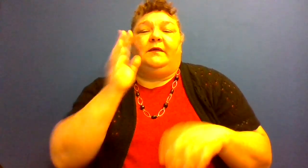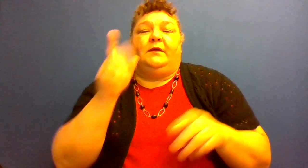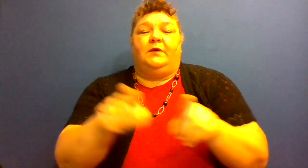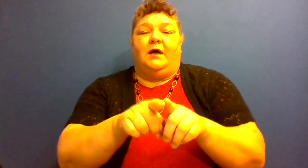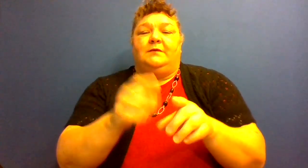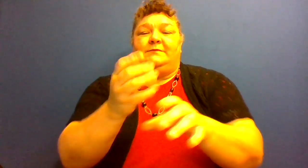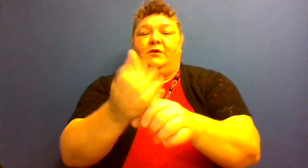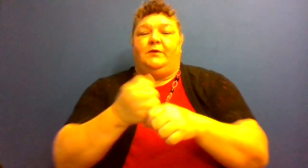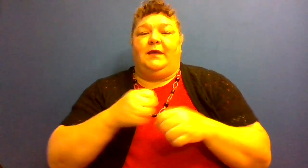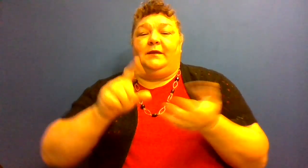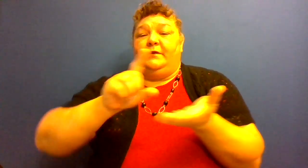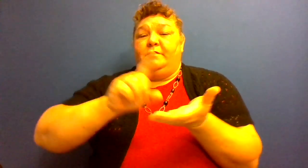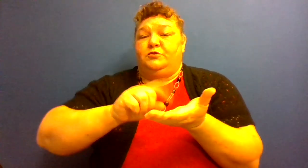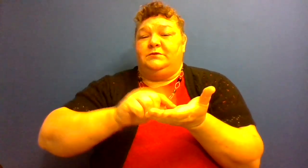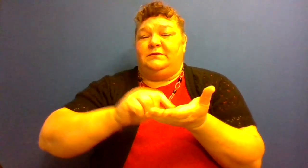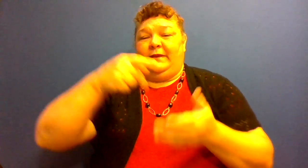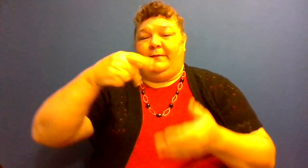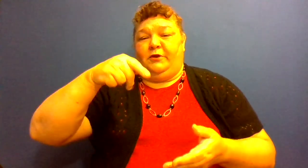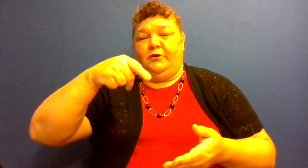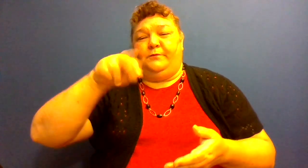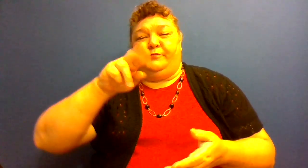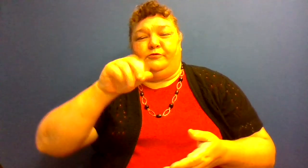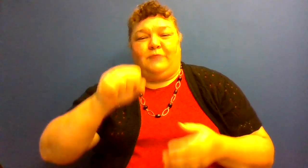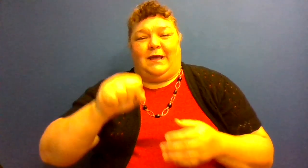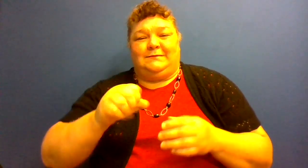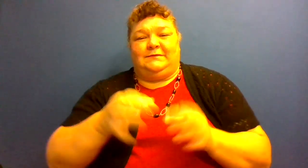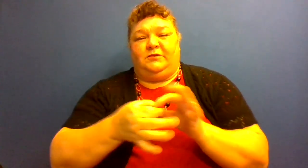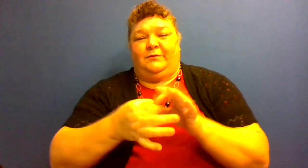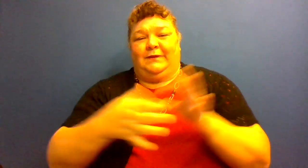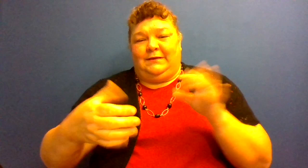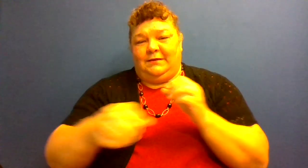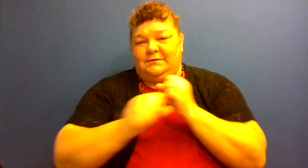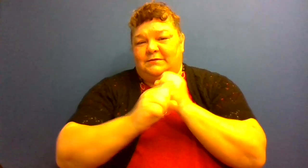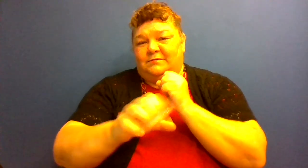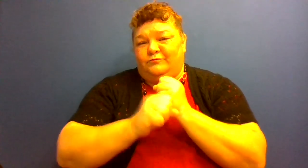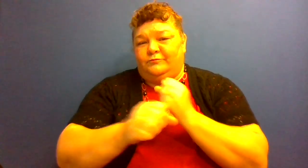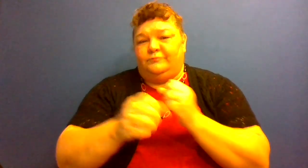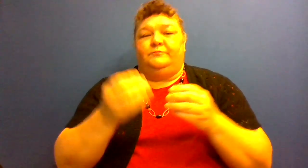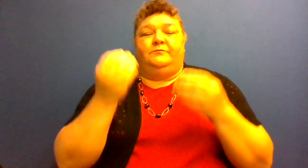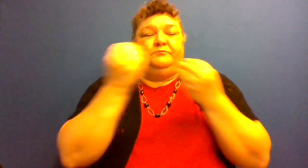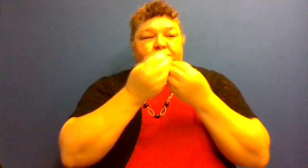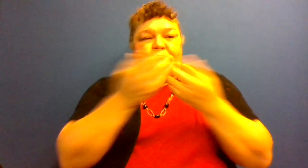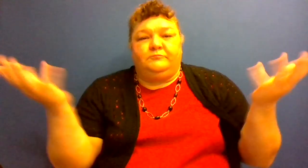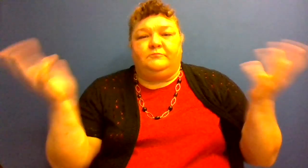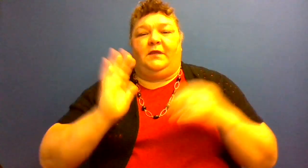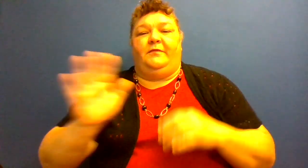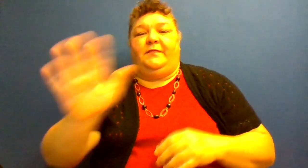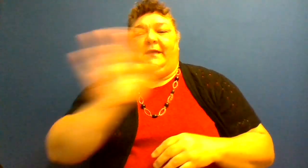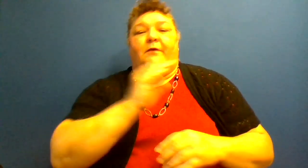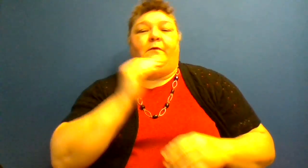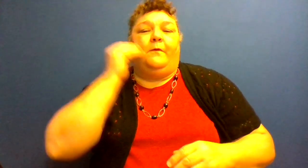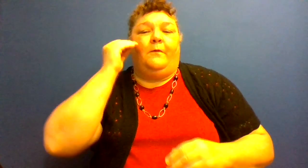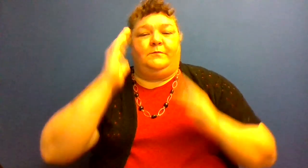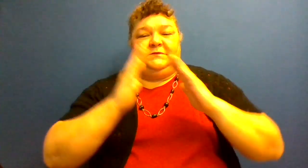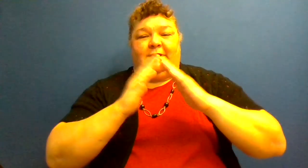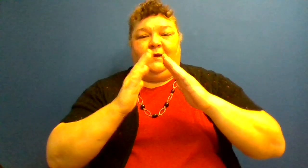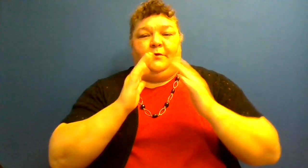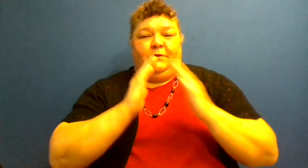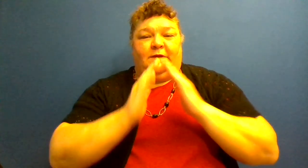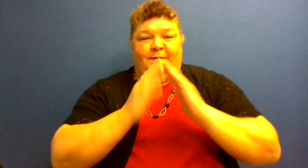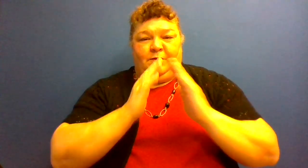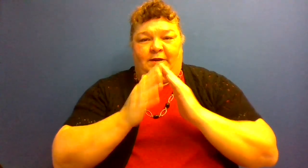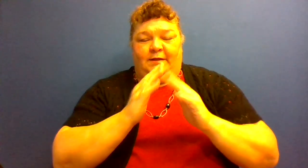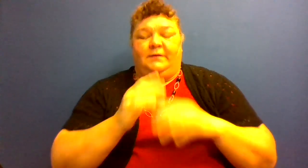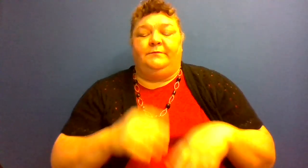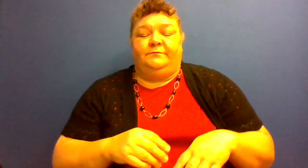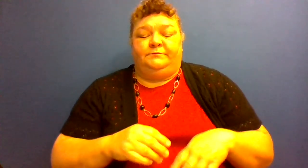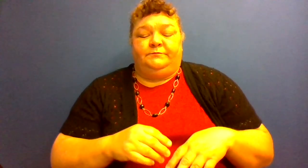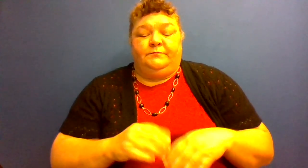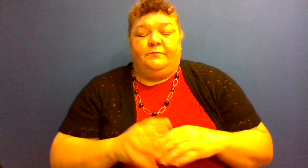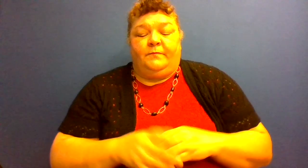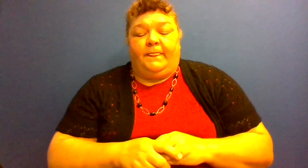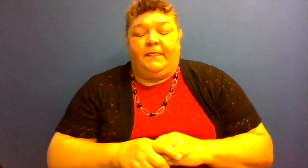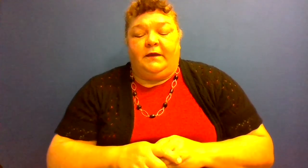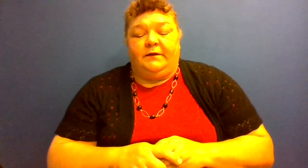They will also be in the newspaper press release article in their home town and community.